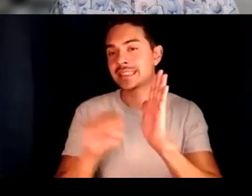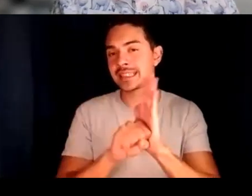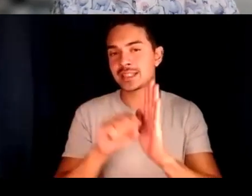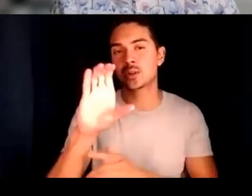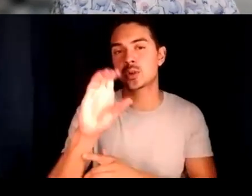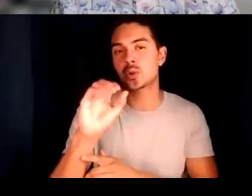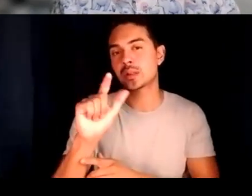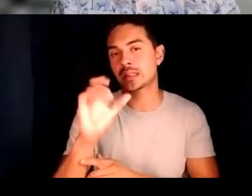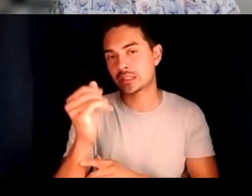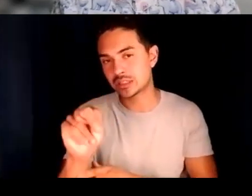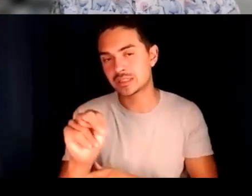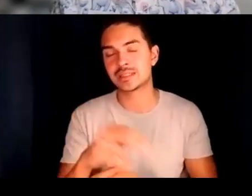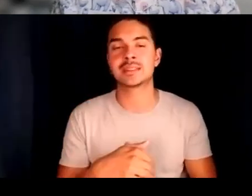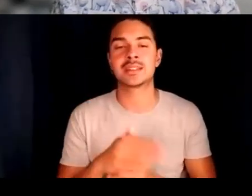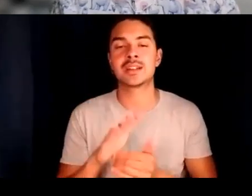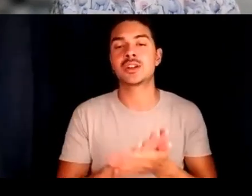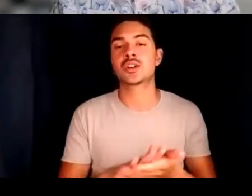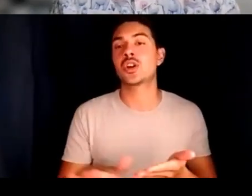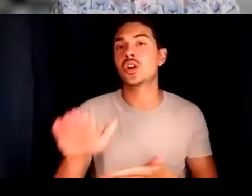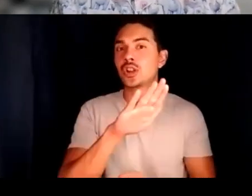college administrators, nonprofits.